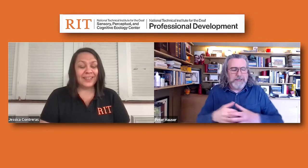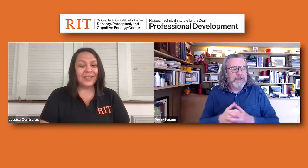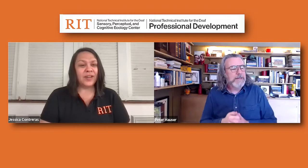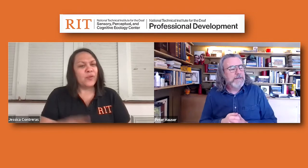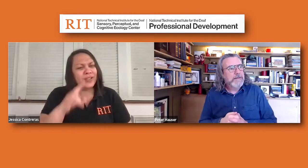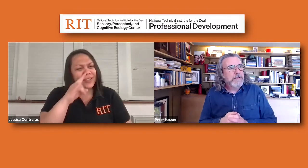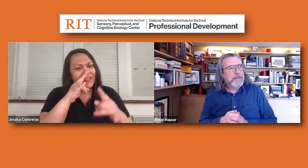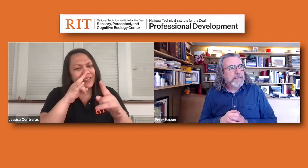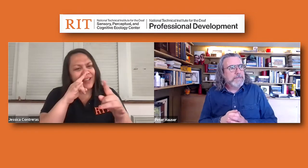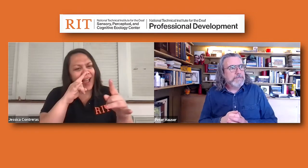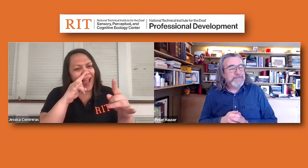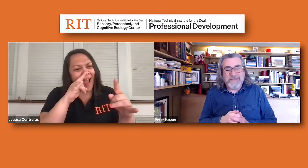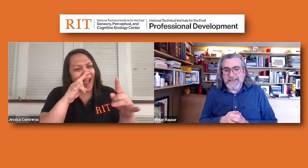a faculty in her own right.